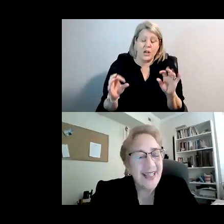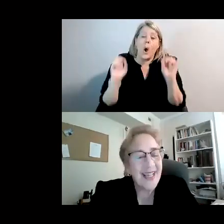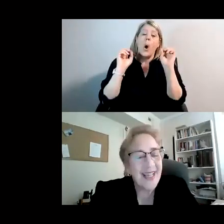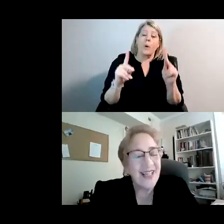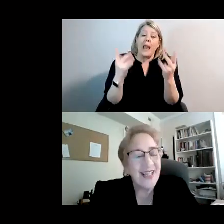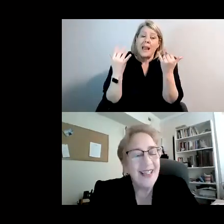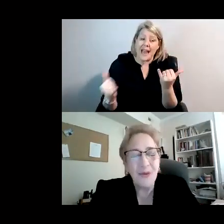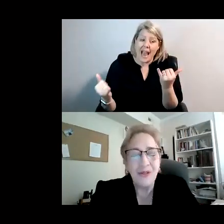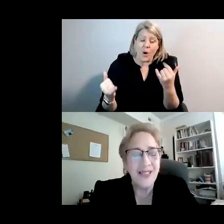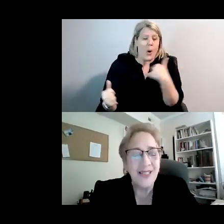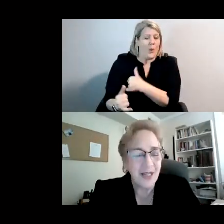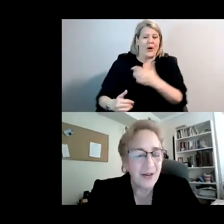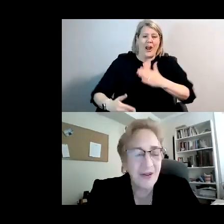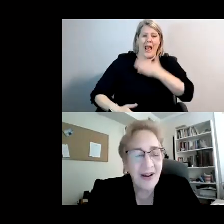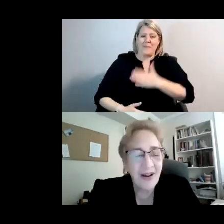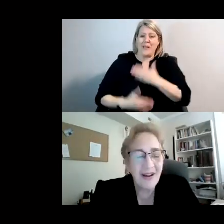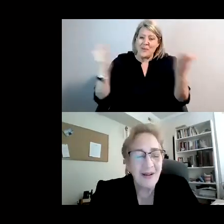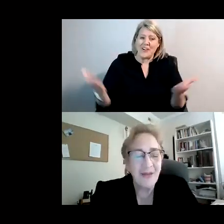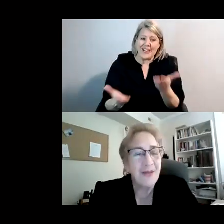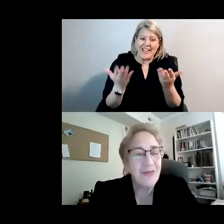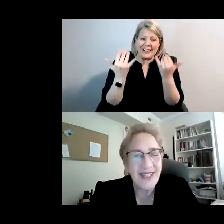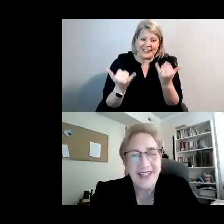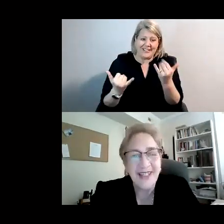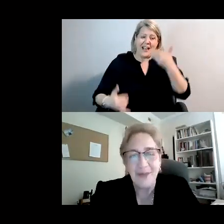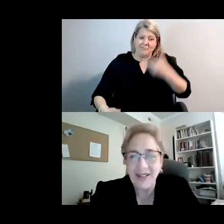we're pleased to be here. My name is Tina Campanella.